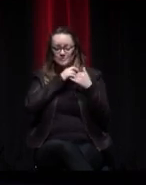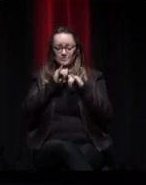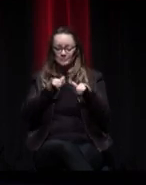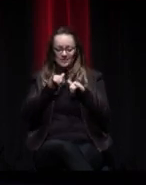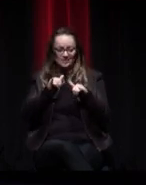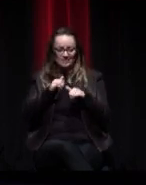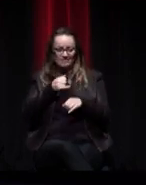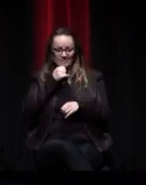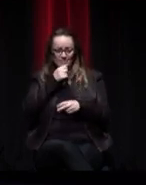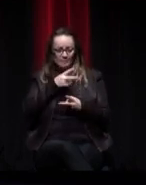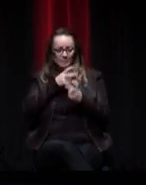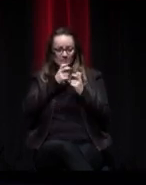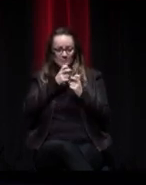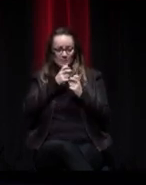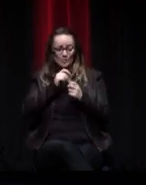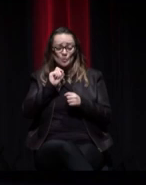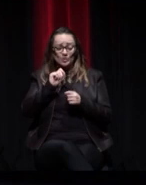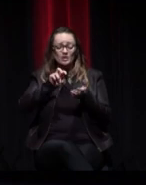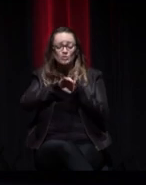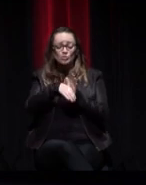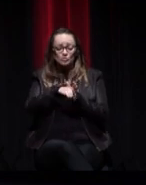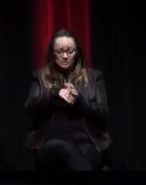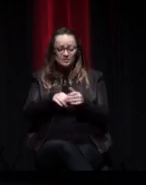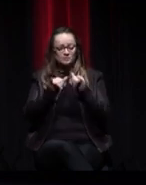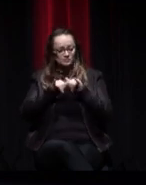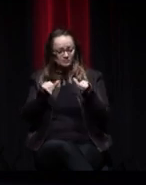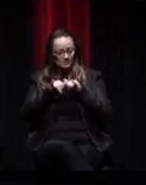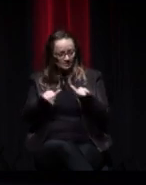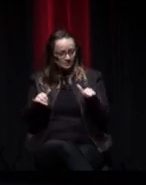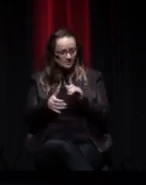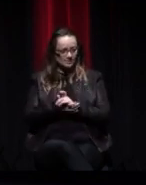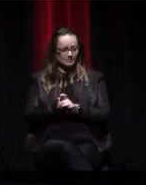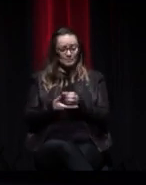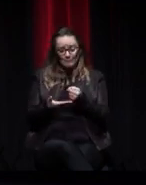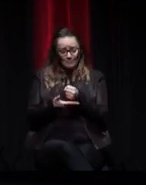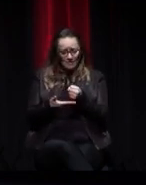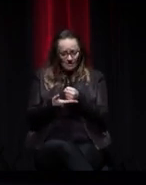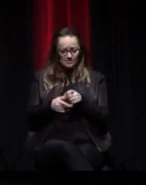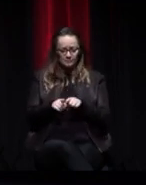haven't grasped the basic, liberal concept of press,